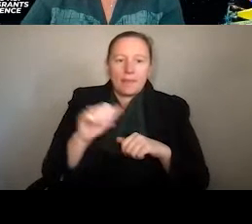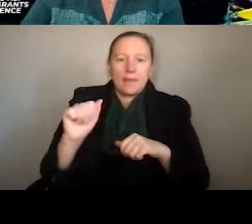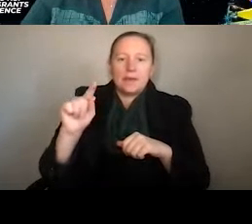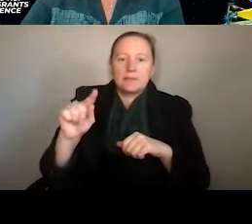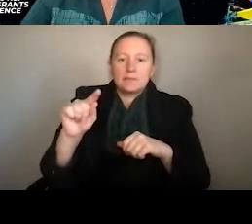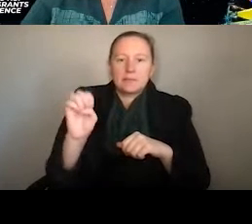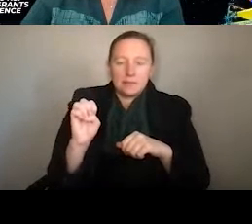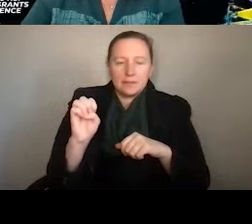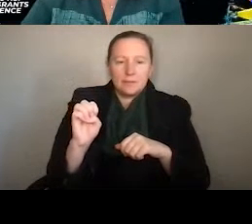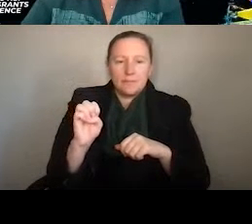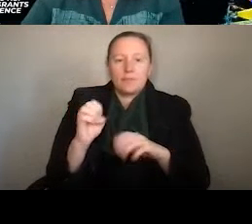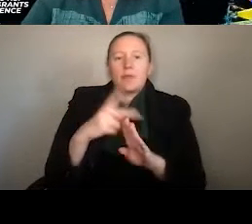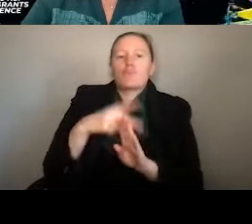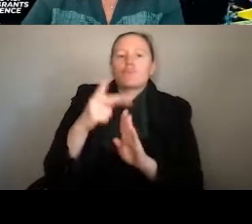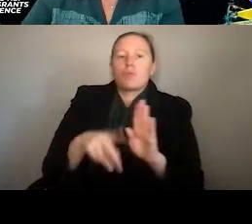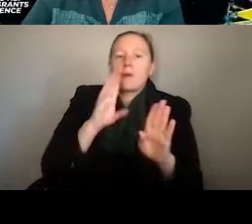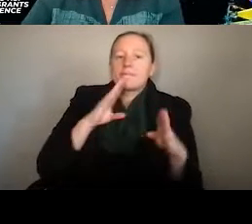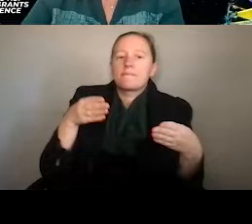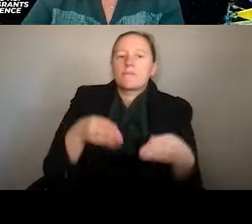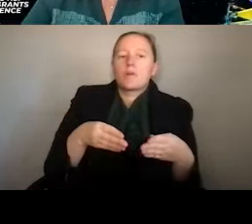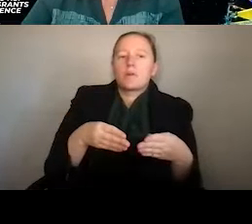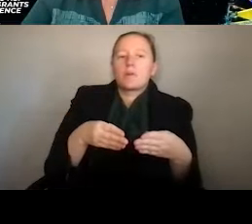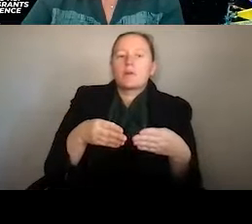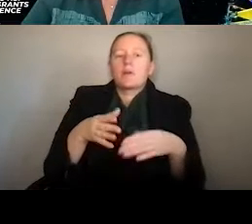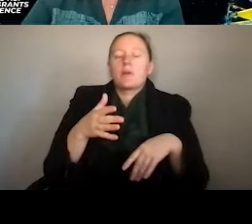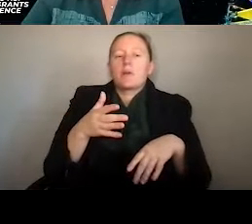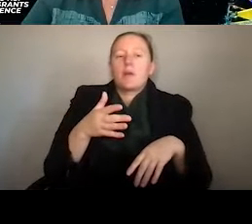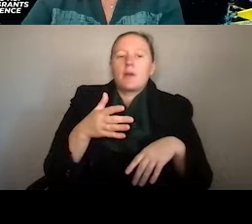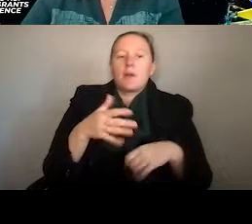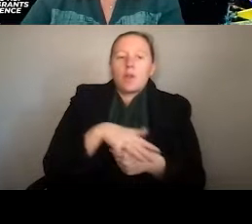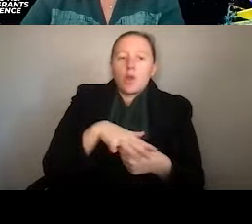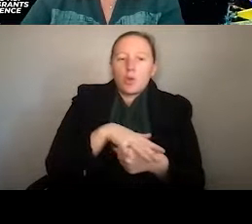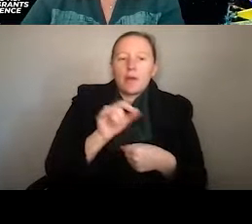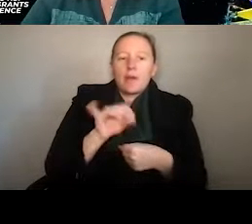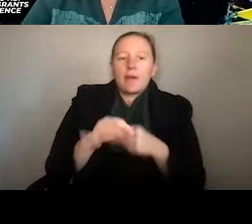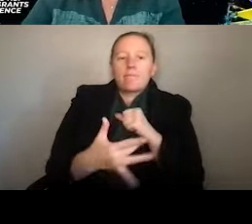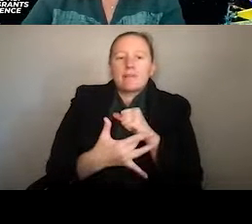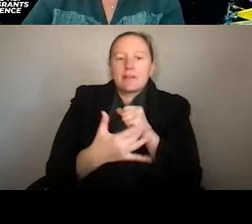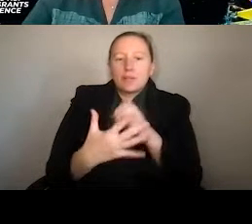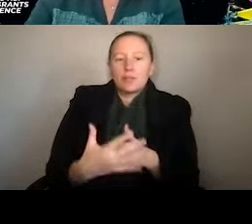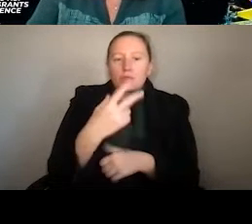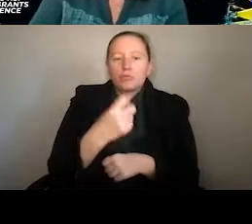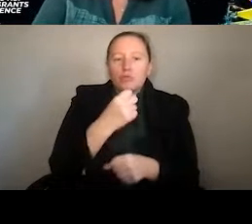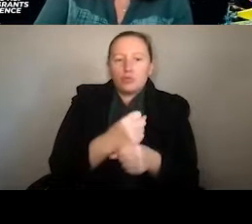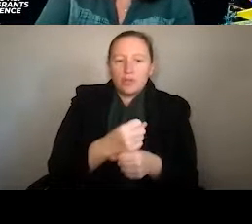This program focuses on the education of technicians at two year community and technical colleges.